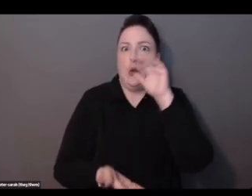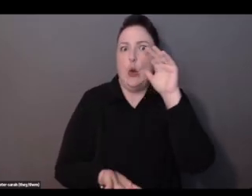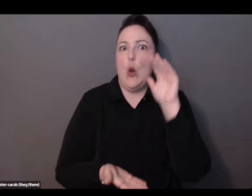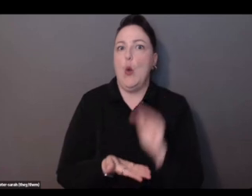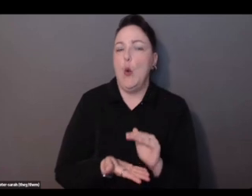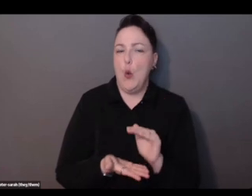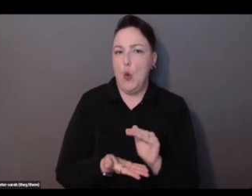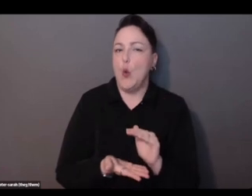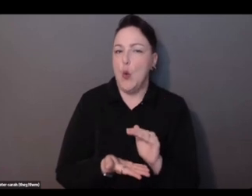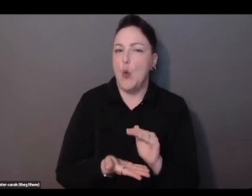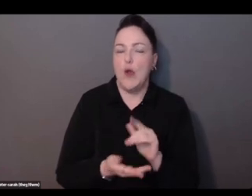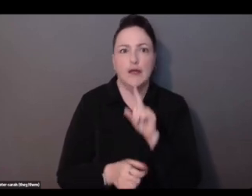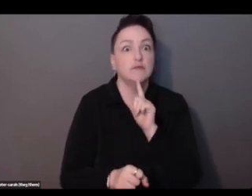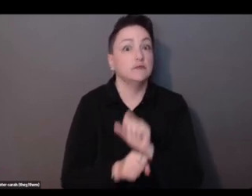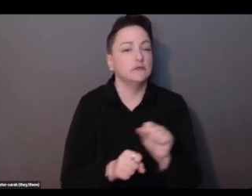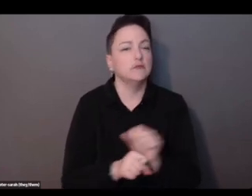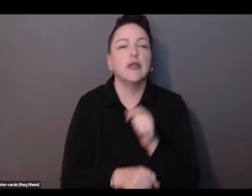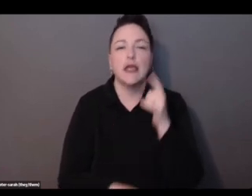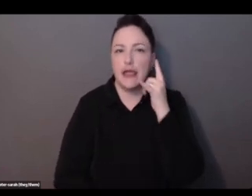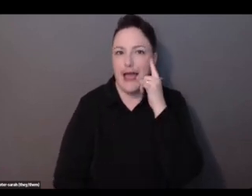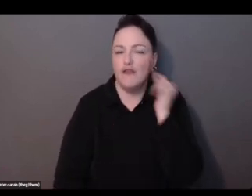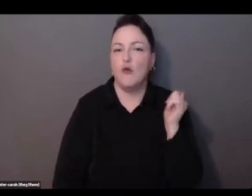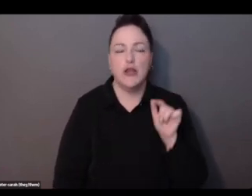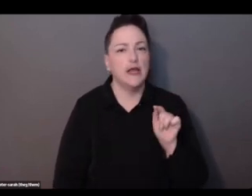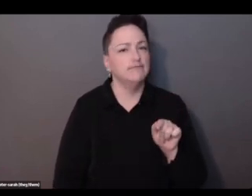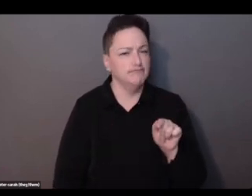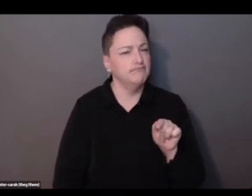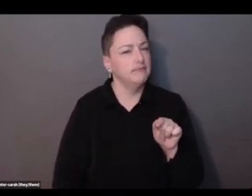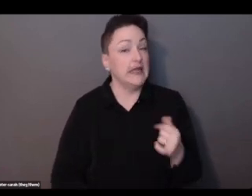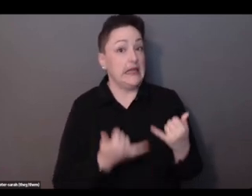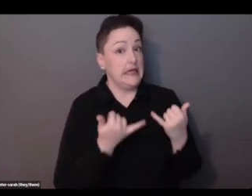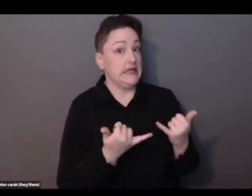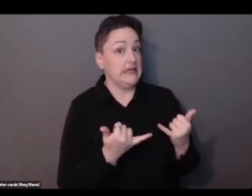the case given existing data that we can compare in California.